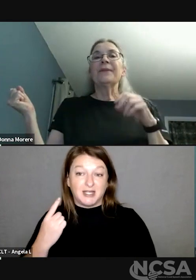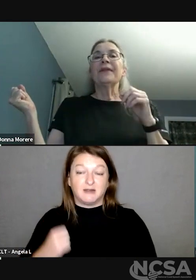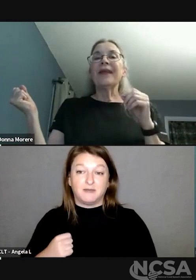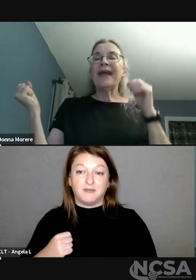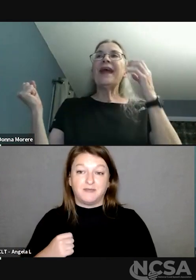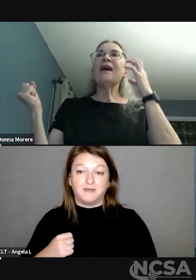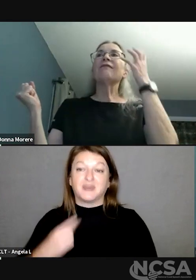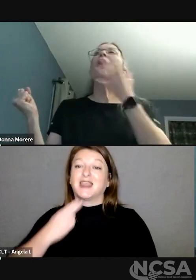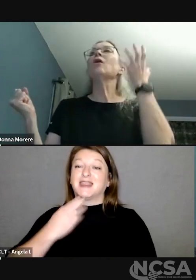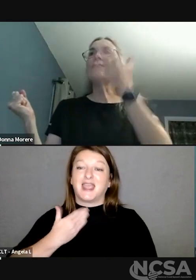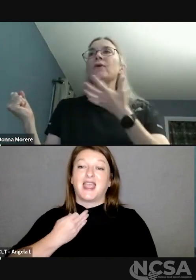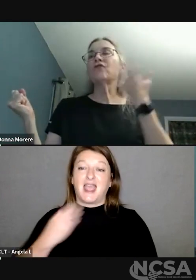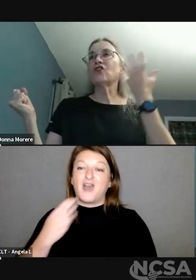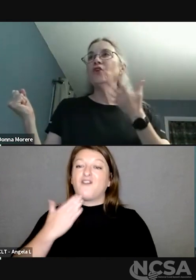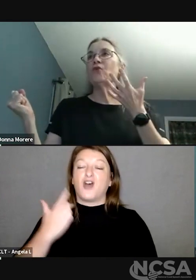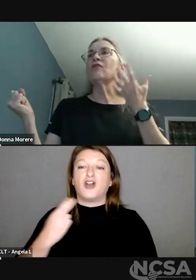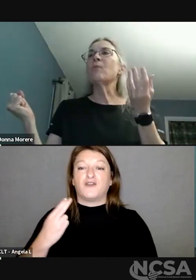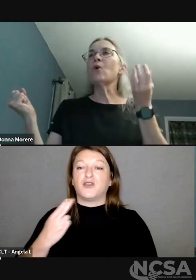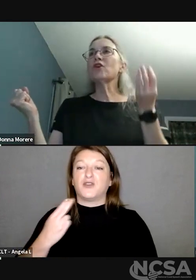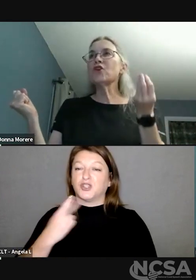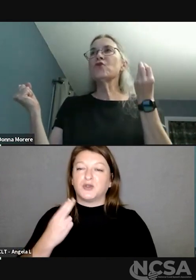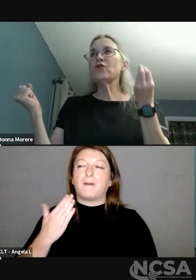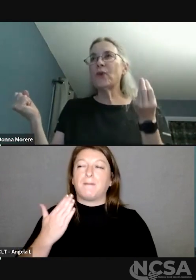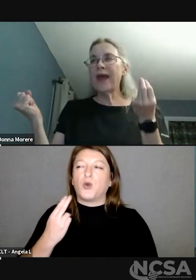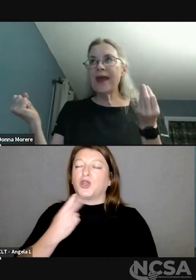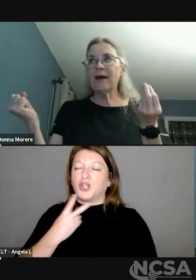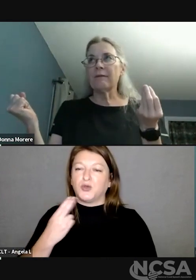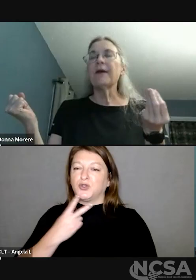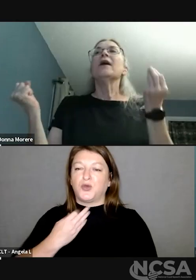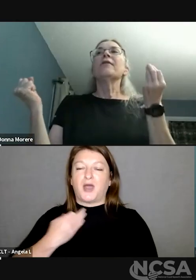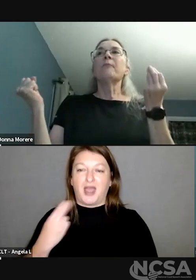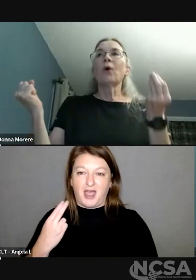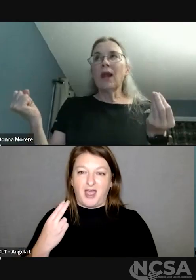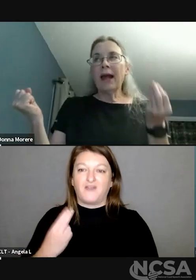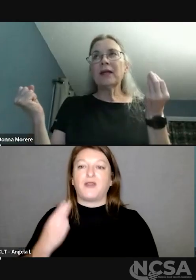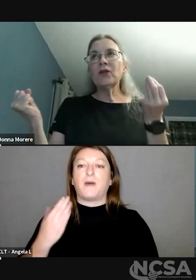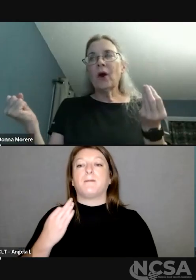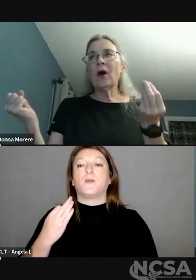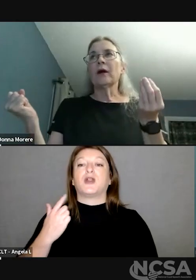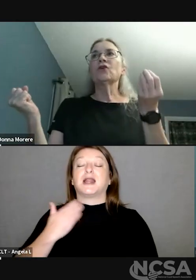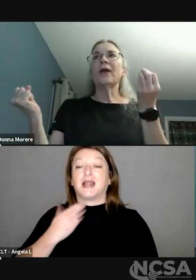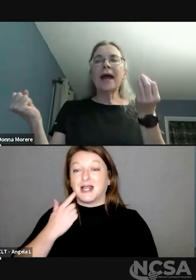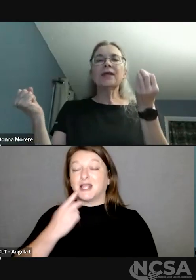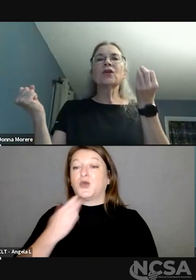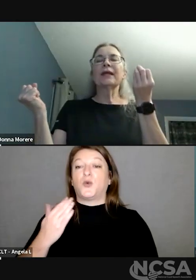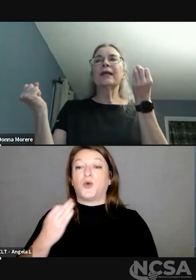they have all of those cues, the more cues you have the more likely you are to accurately